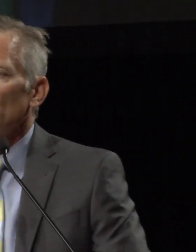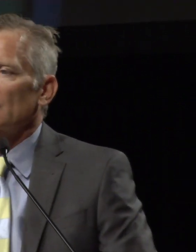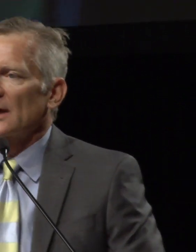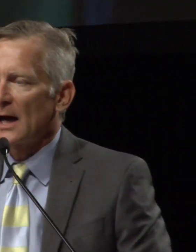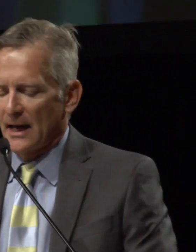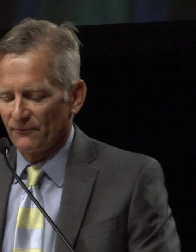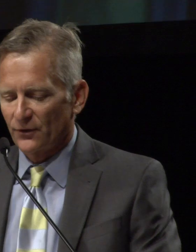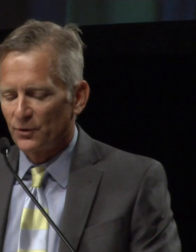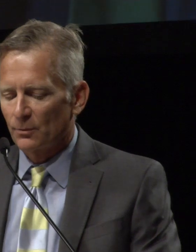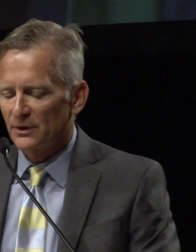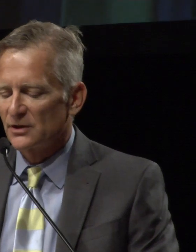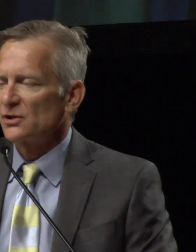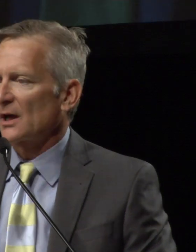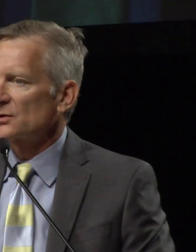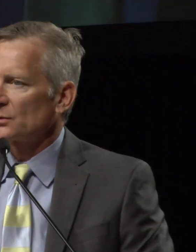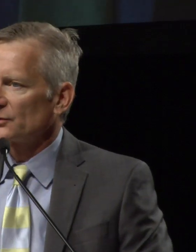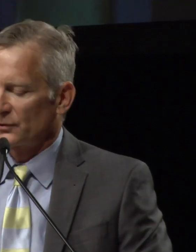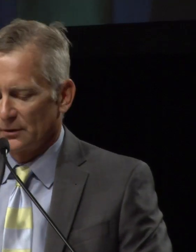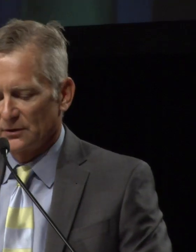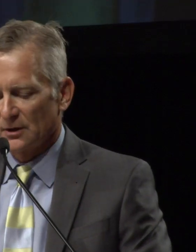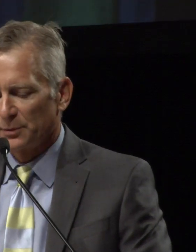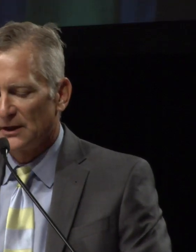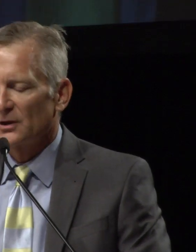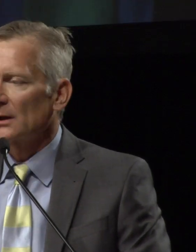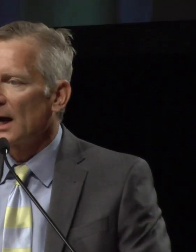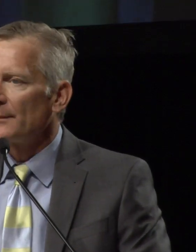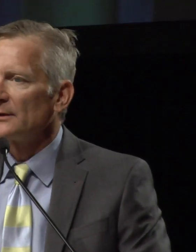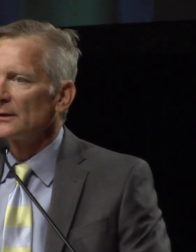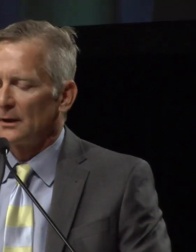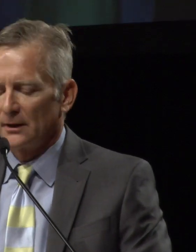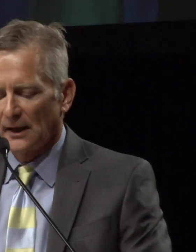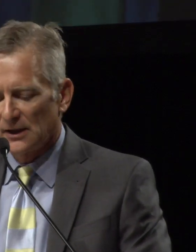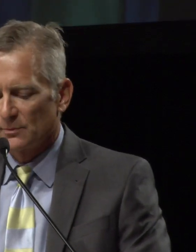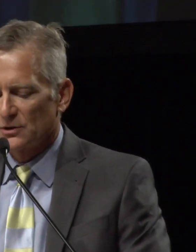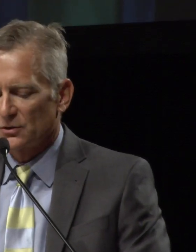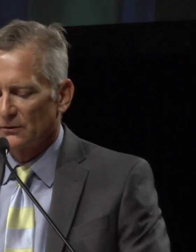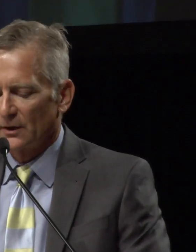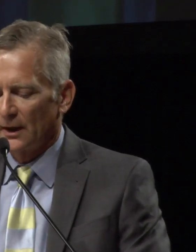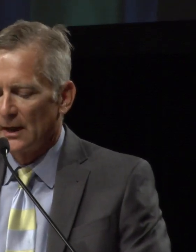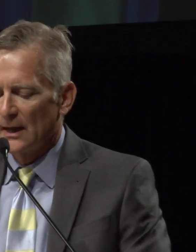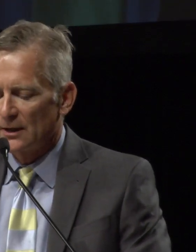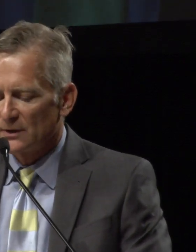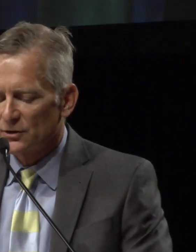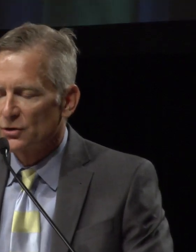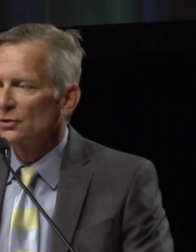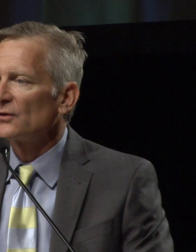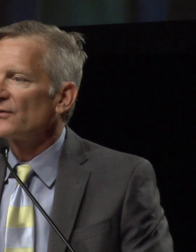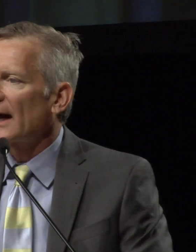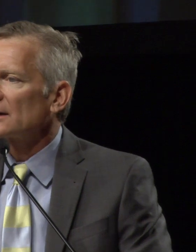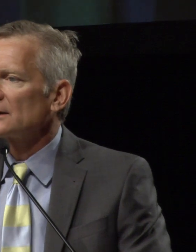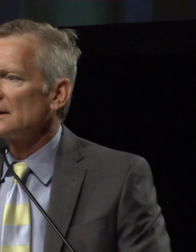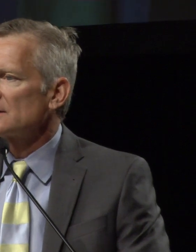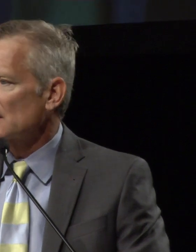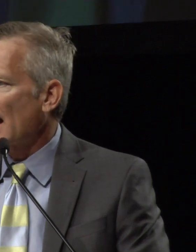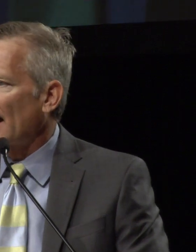YOU TOOK TIME FROM YOUR BUSY SCHEDULES TO COMPLETE THE CLIMATE AND ENGAGEMENT SURVEY ADMINISTERED TO FACULTY AND